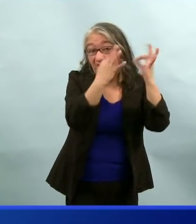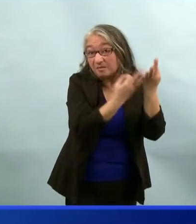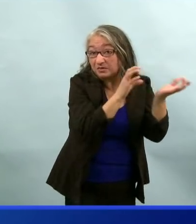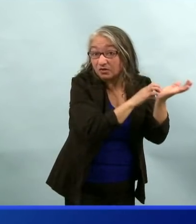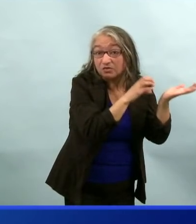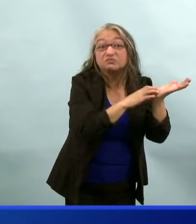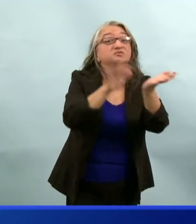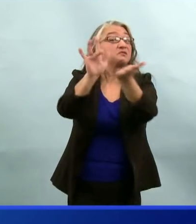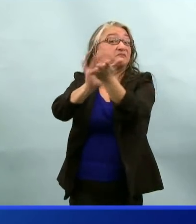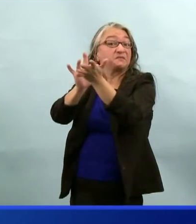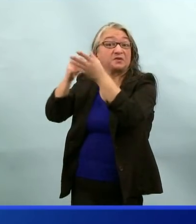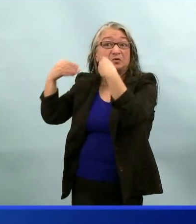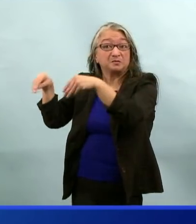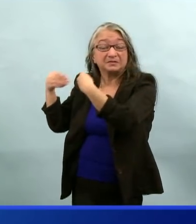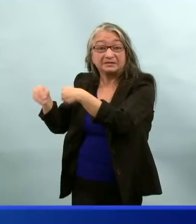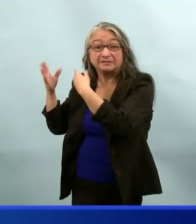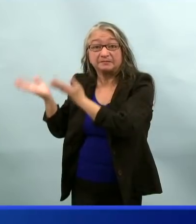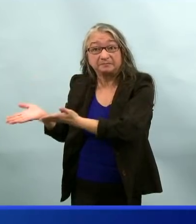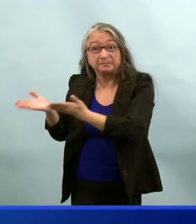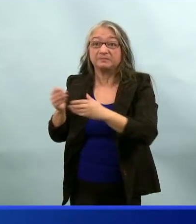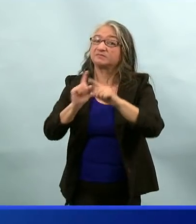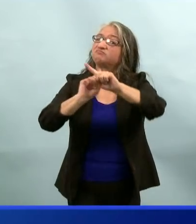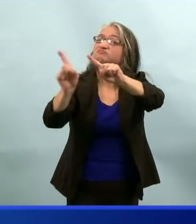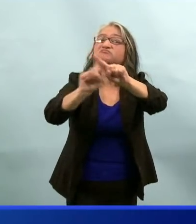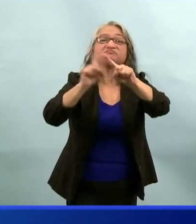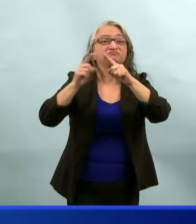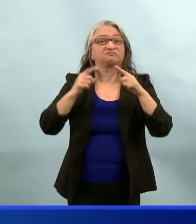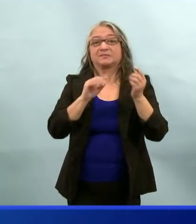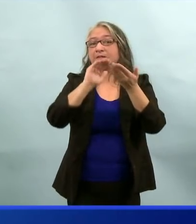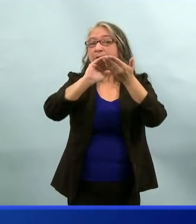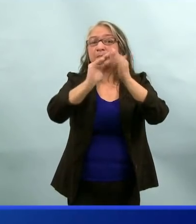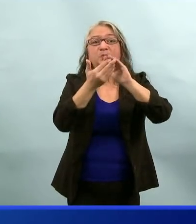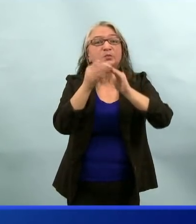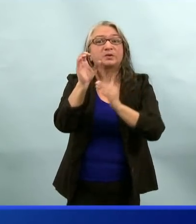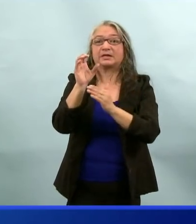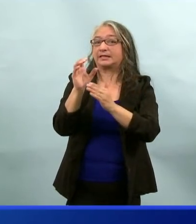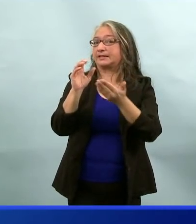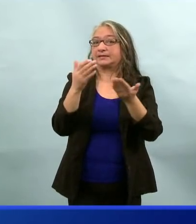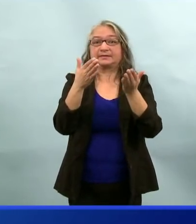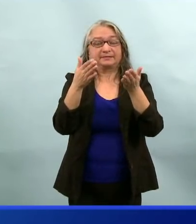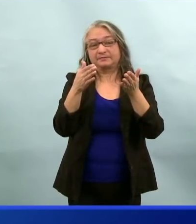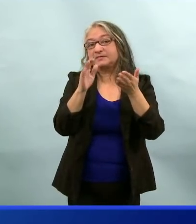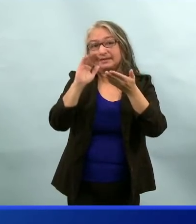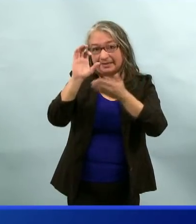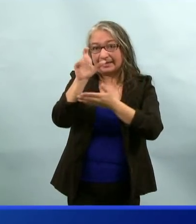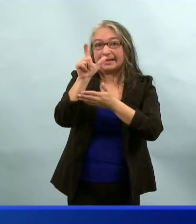offices and community clinics i recommend you contact your health care provider before you go